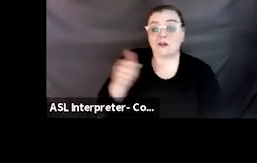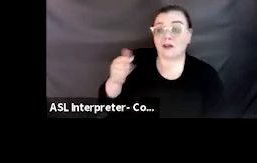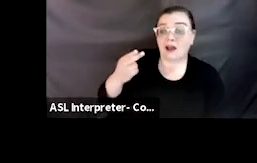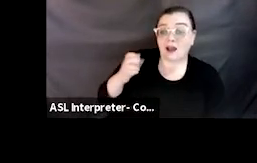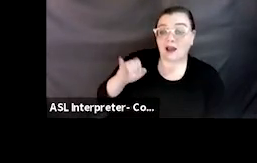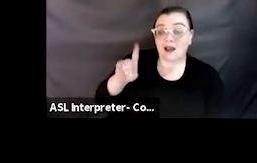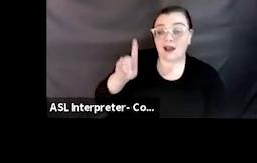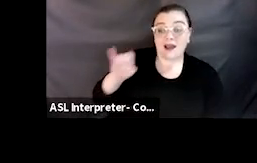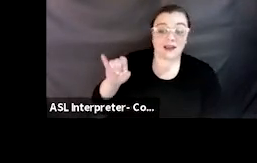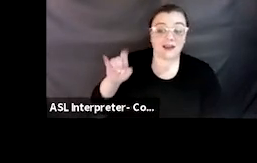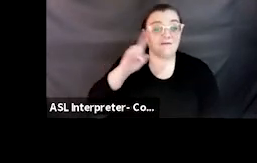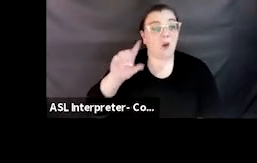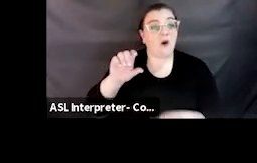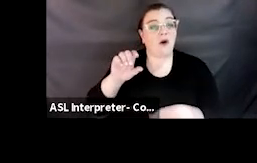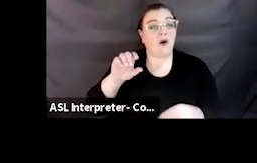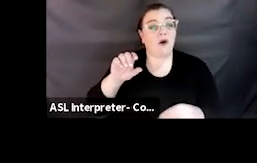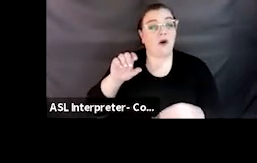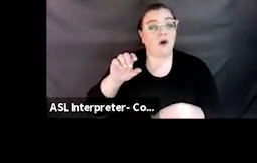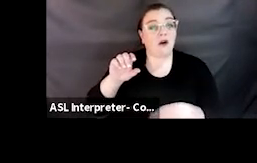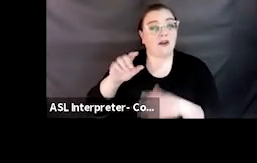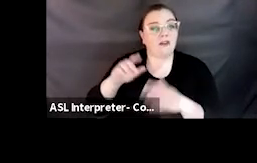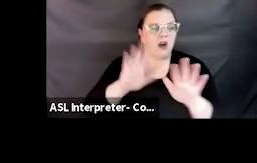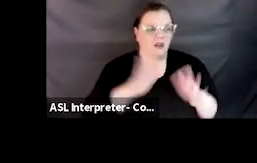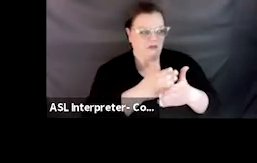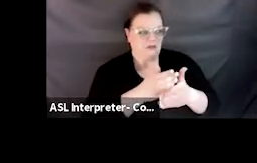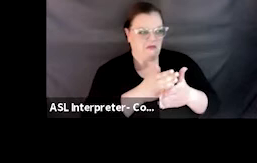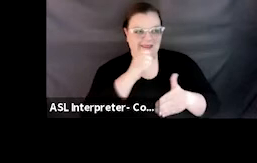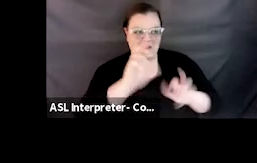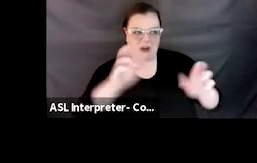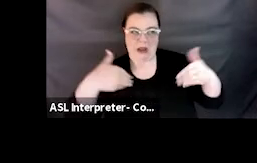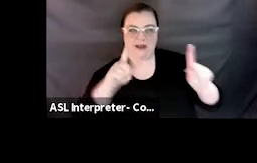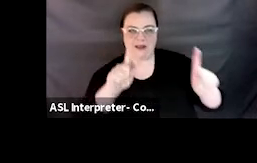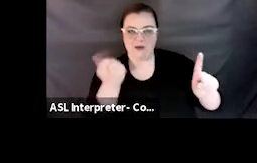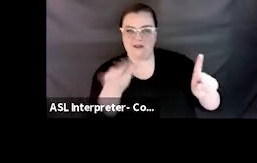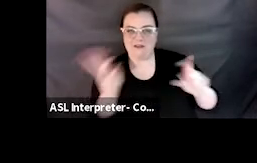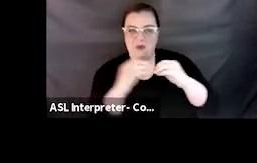Alan Hanson: So why don't we go to Heidi for the ShakeOut grill accessibility.